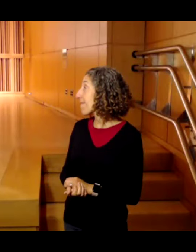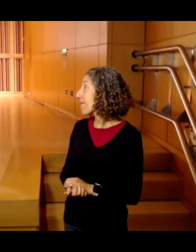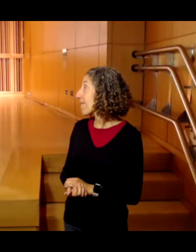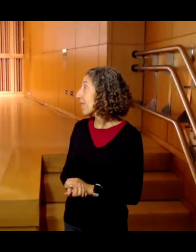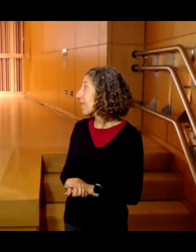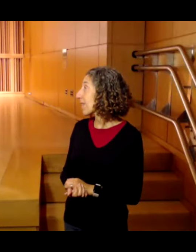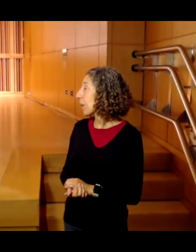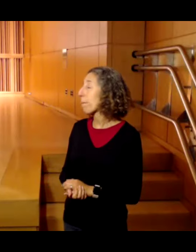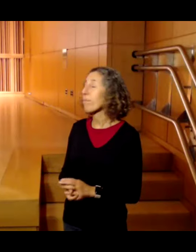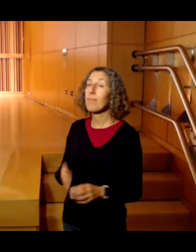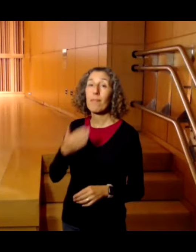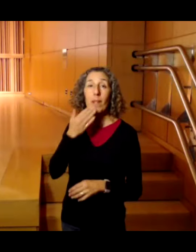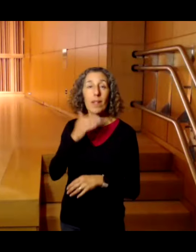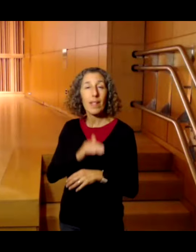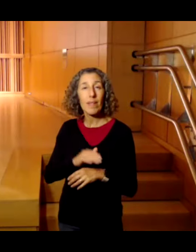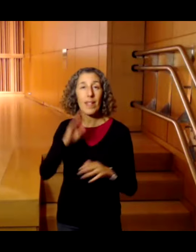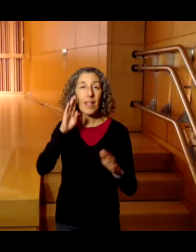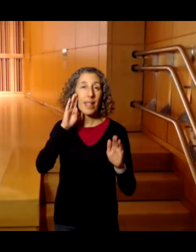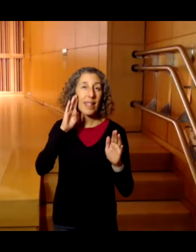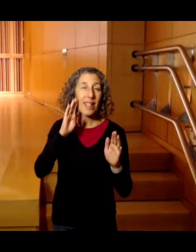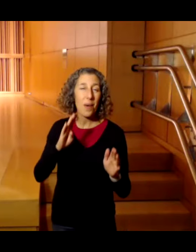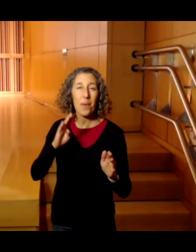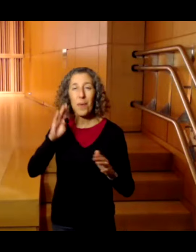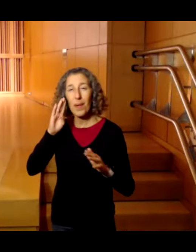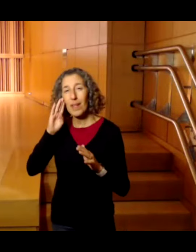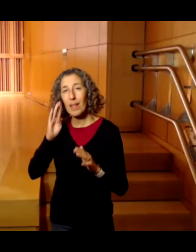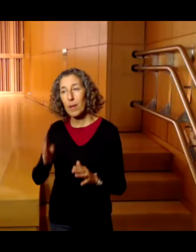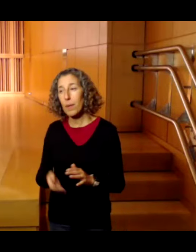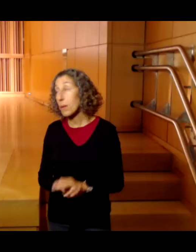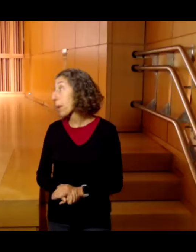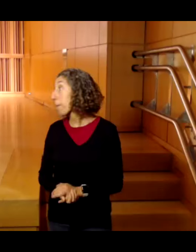Alright, good evening. Hello.